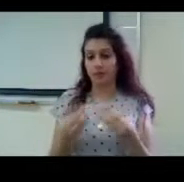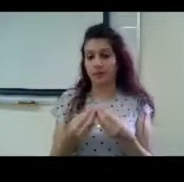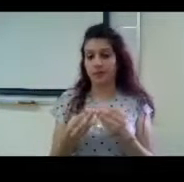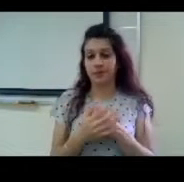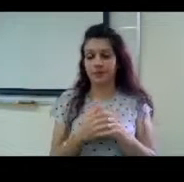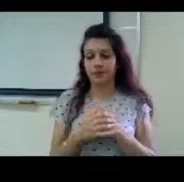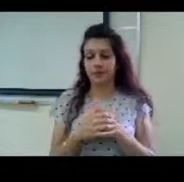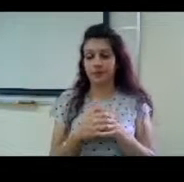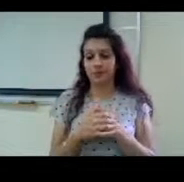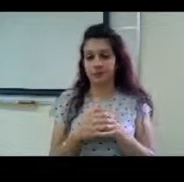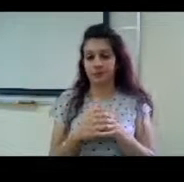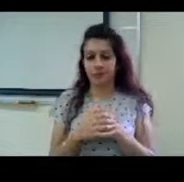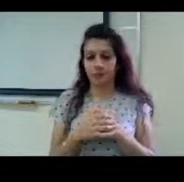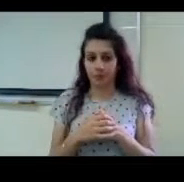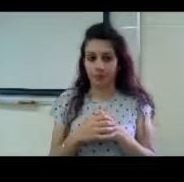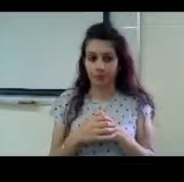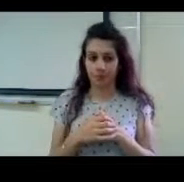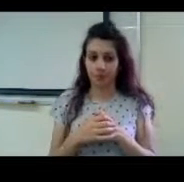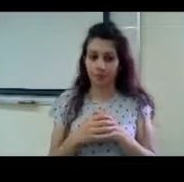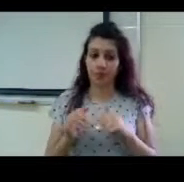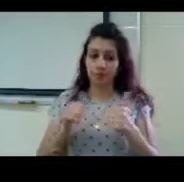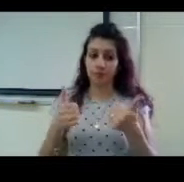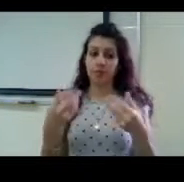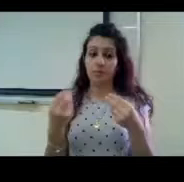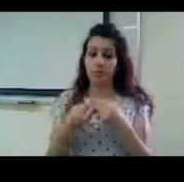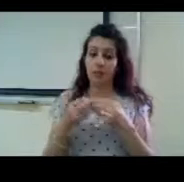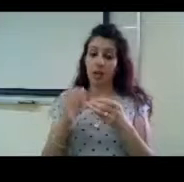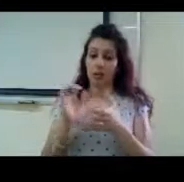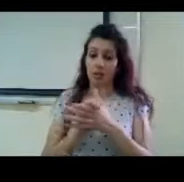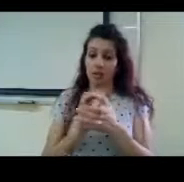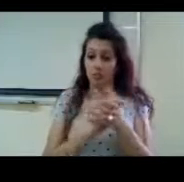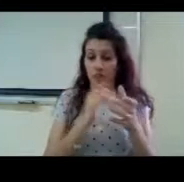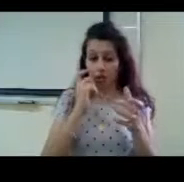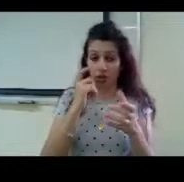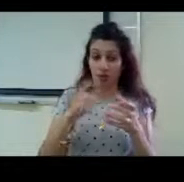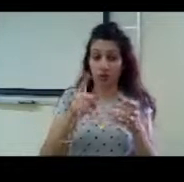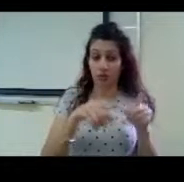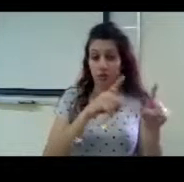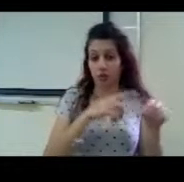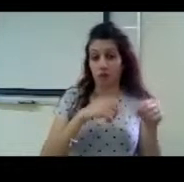which is in Arabic which makes it even more accessible and it can be accessed